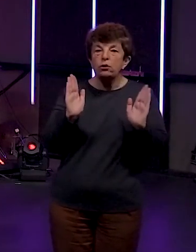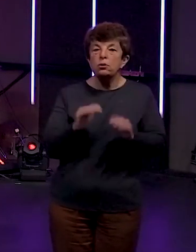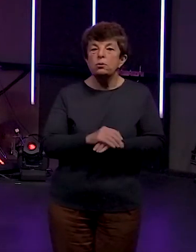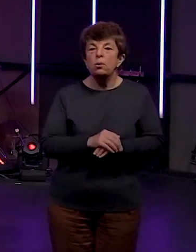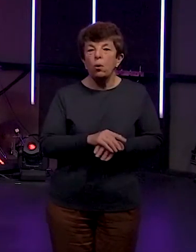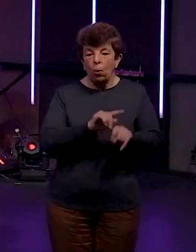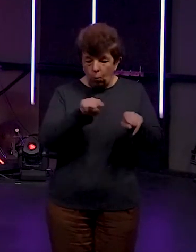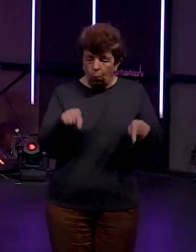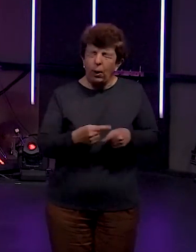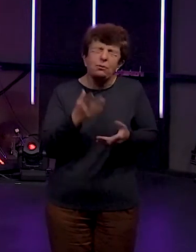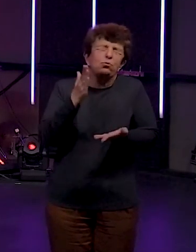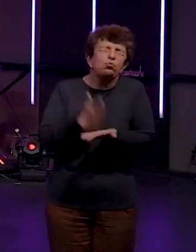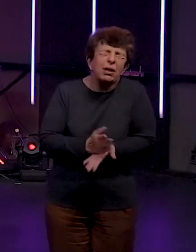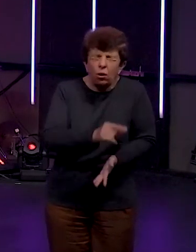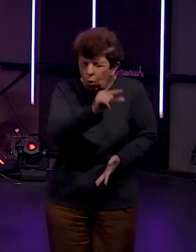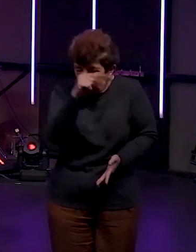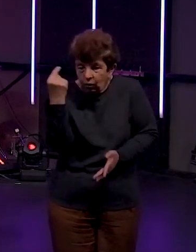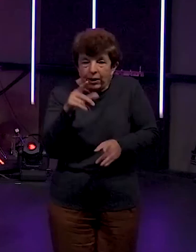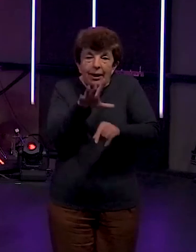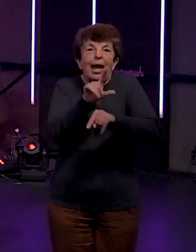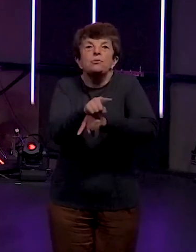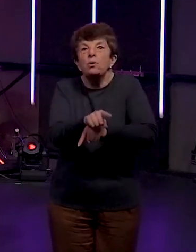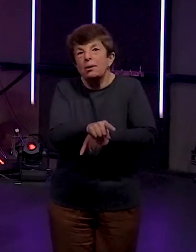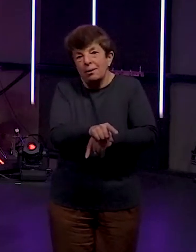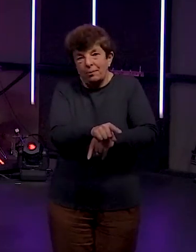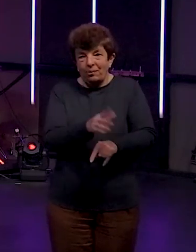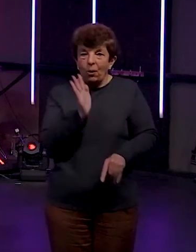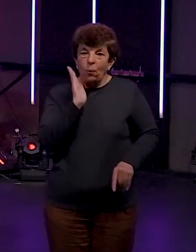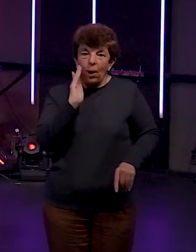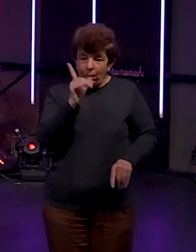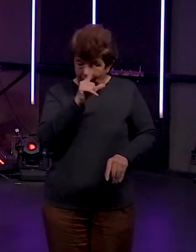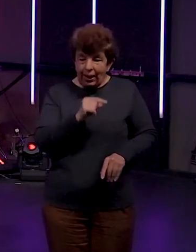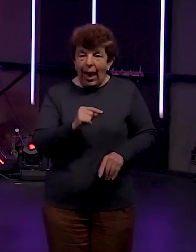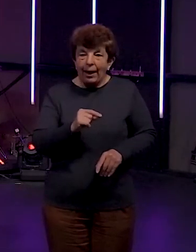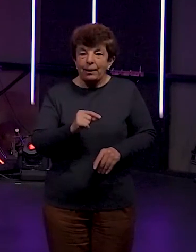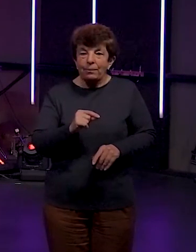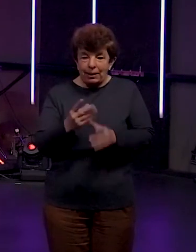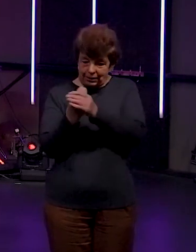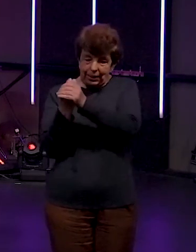so looking forward to next Sunday when we'll be able to be together well many